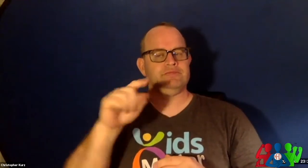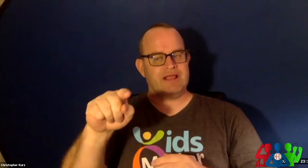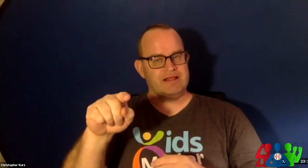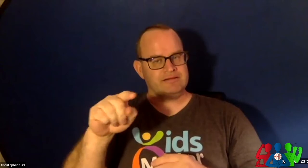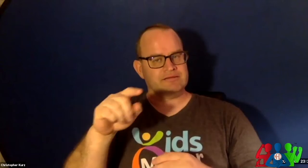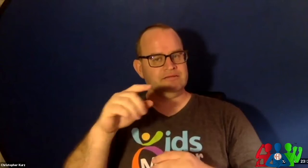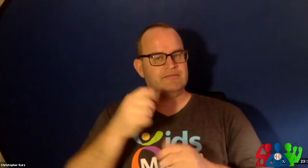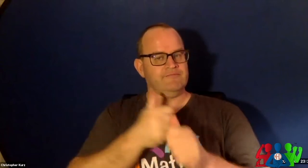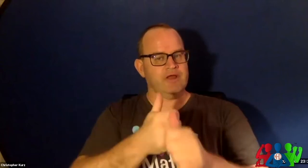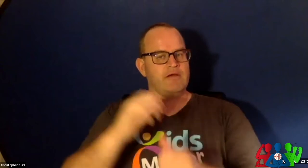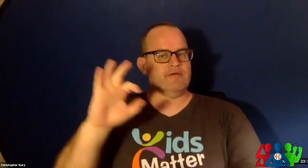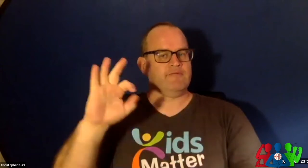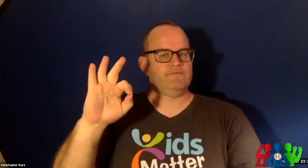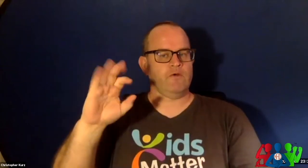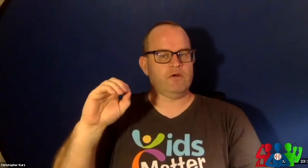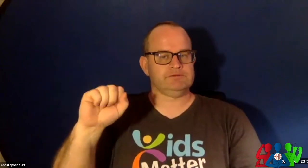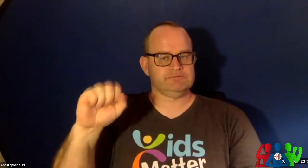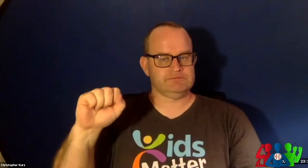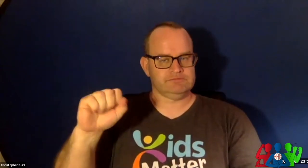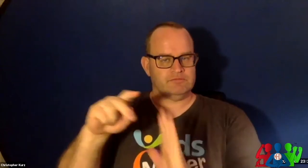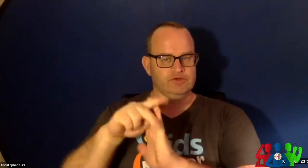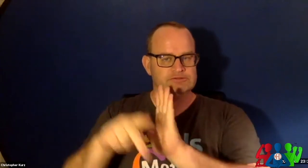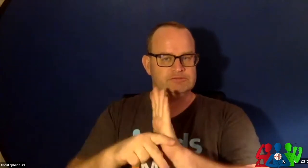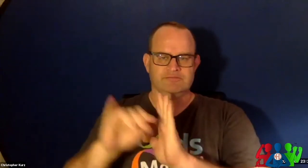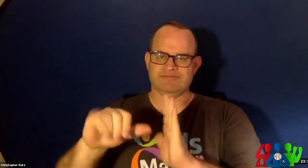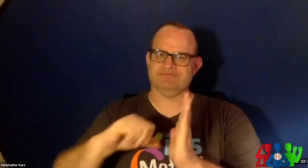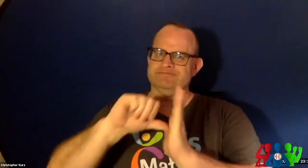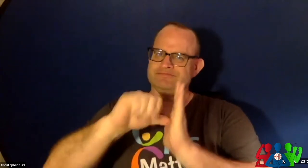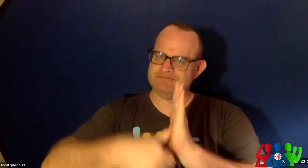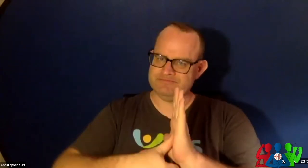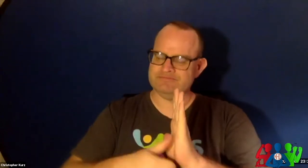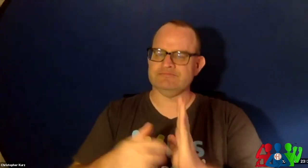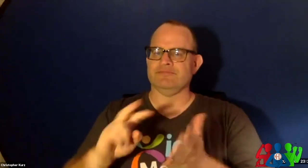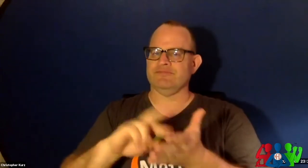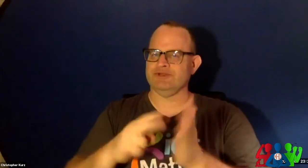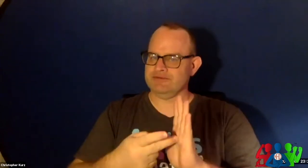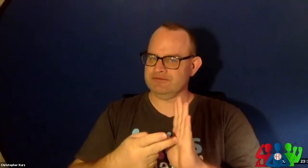etc., but we want to make sure that the FOSS